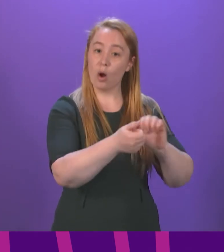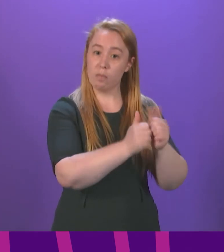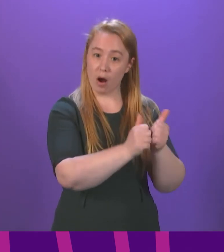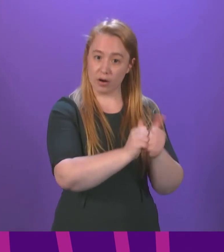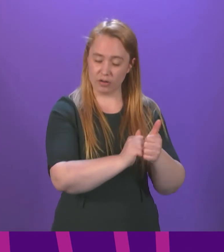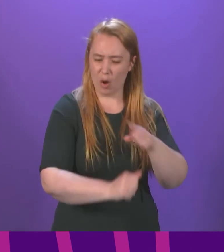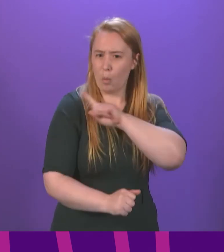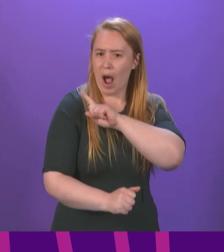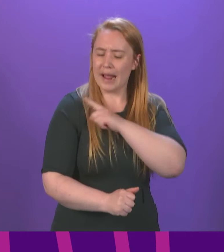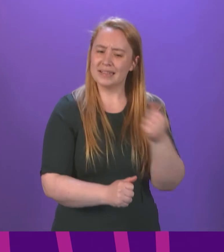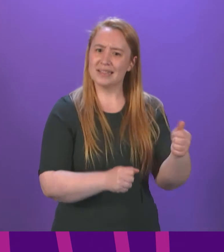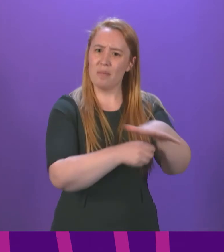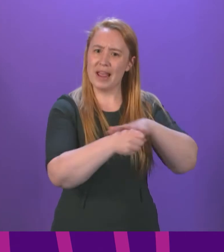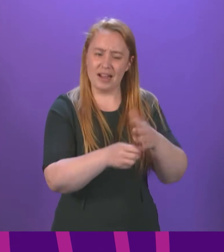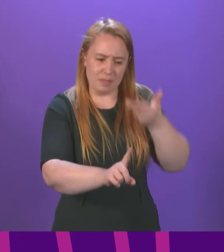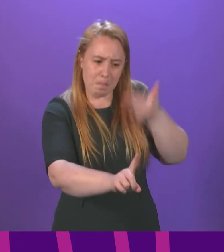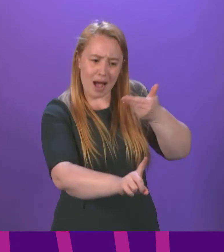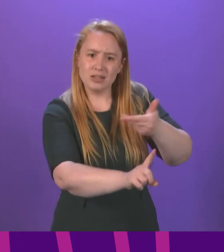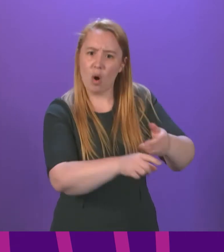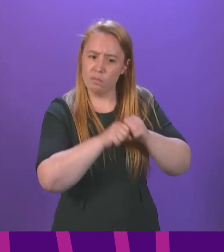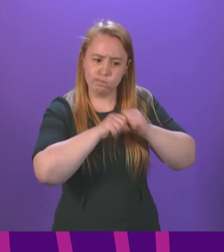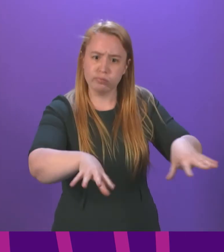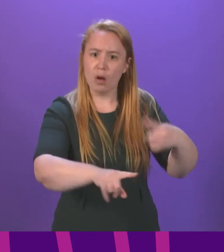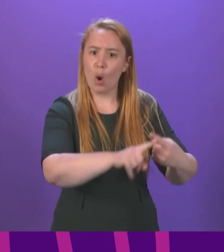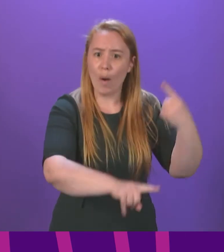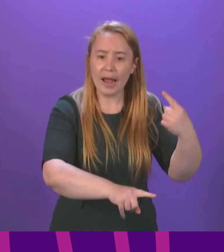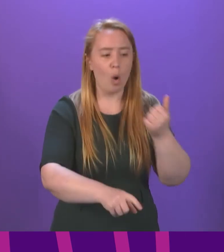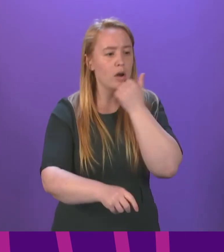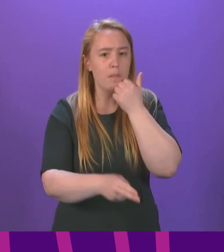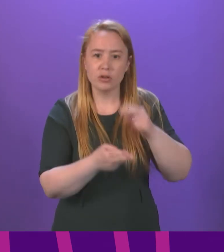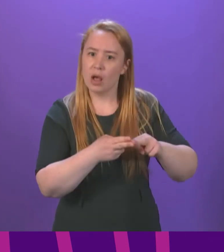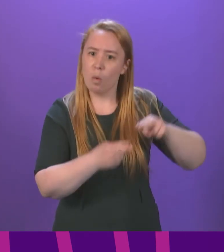high transmission, rapidly rising transmission or specific transmission risks in communities,